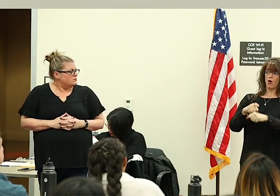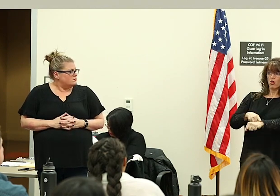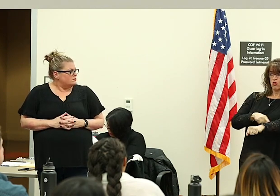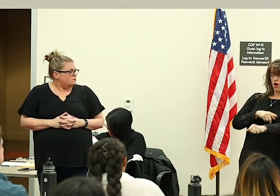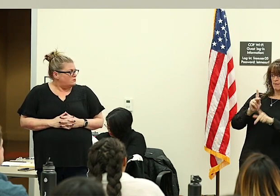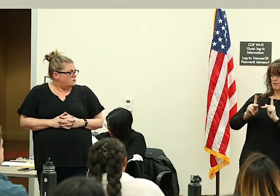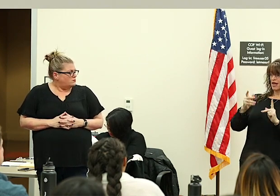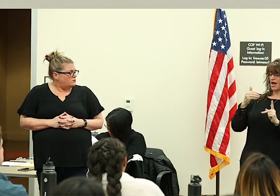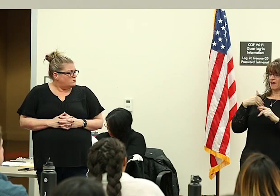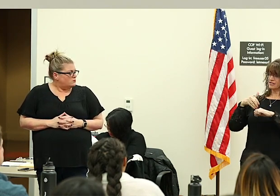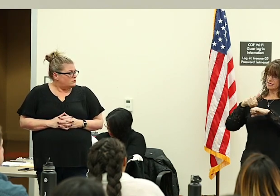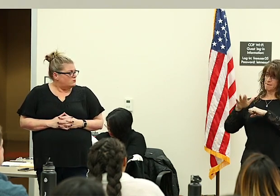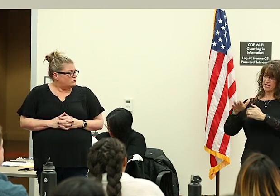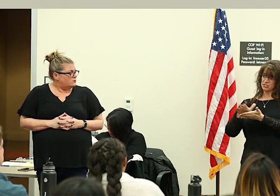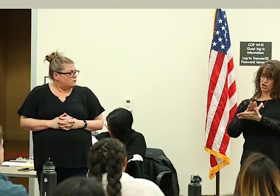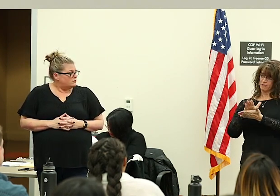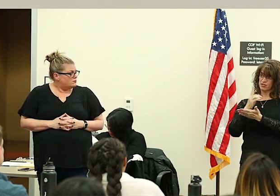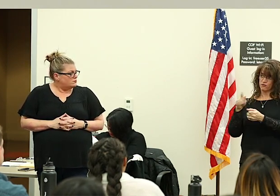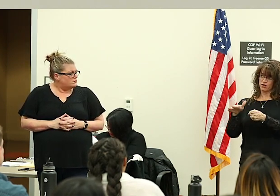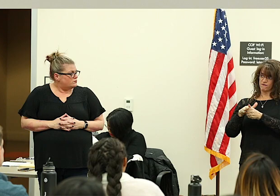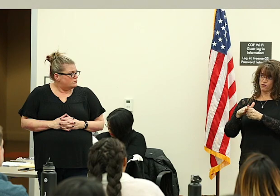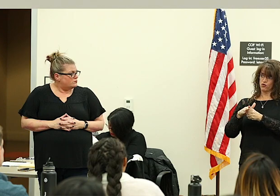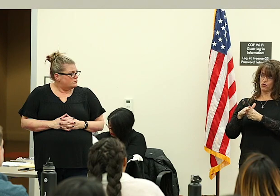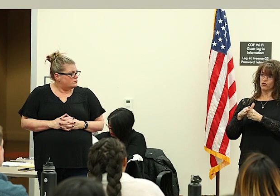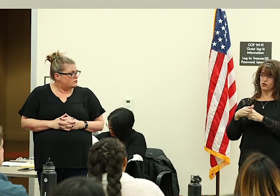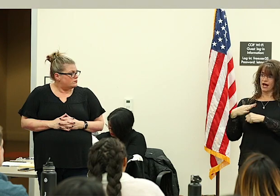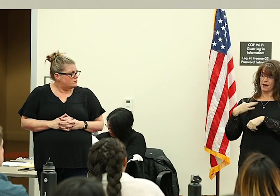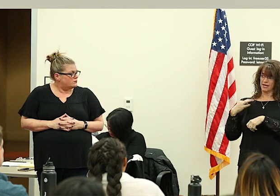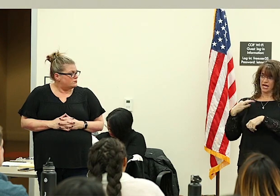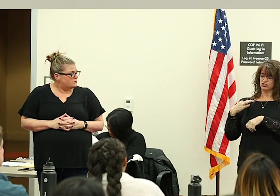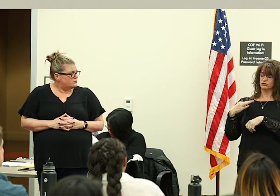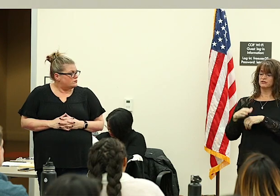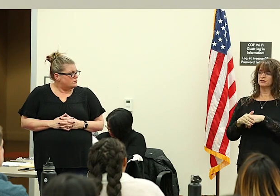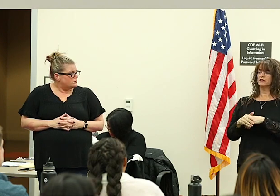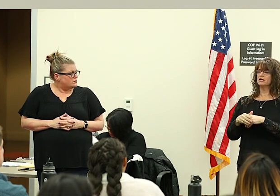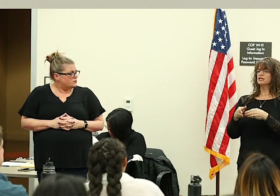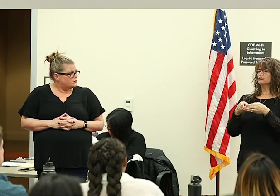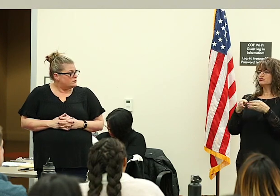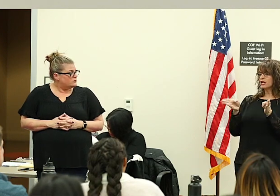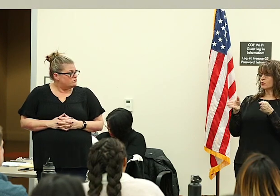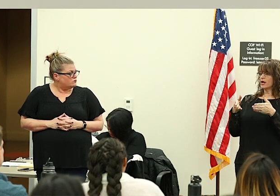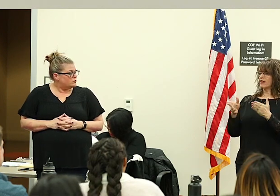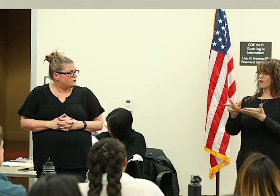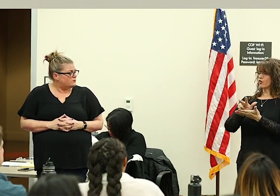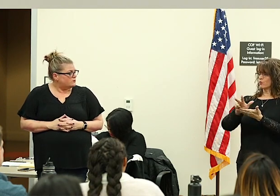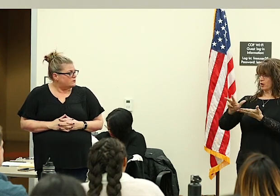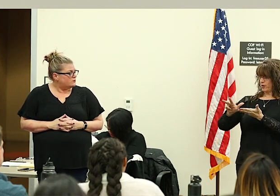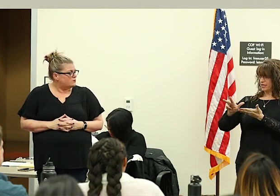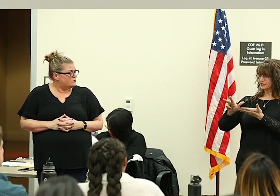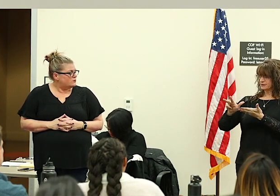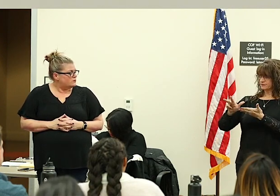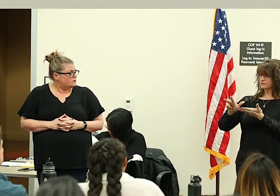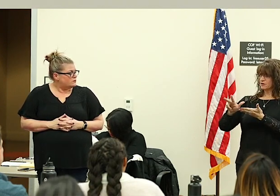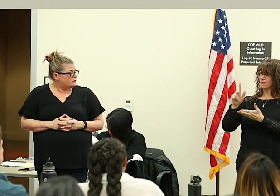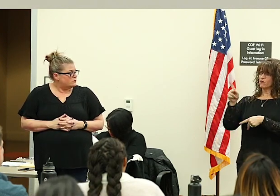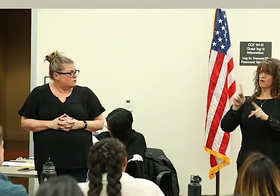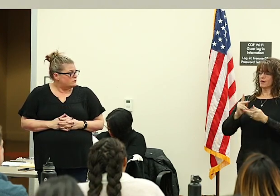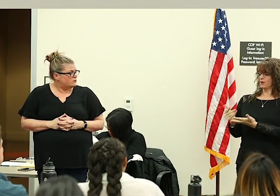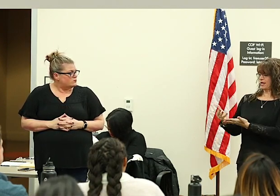to submit their documents for the full application, we generally give about three weeks for people to pull together those documents